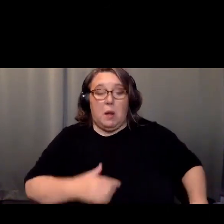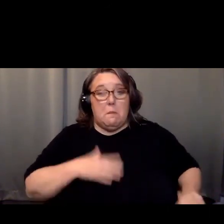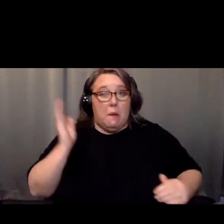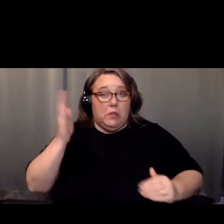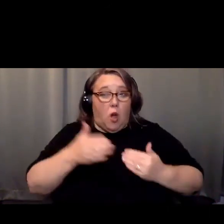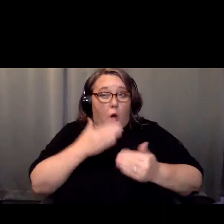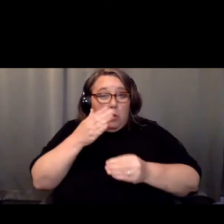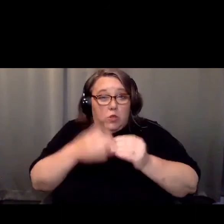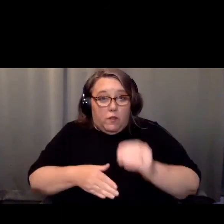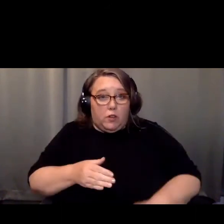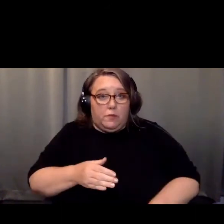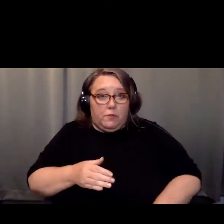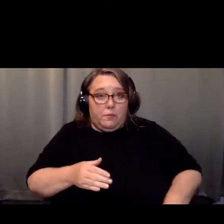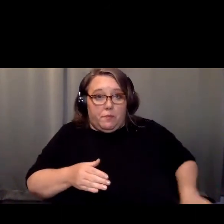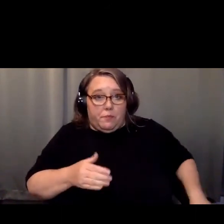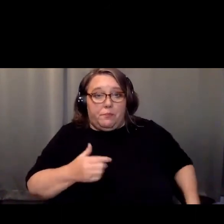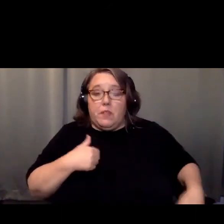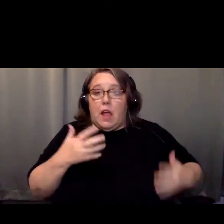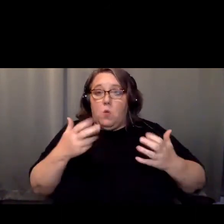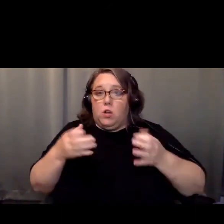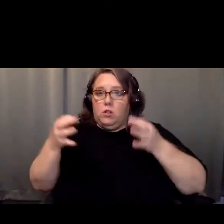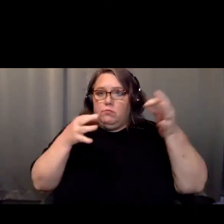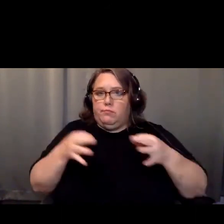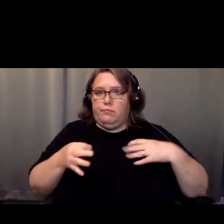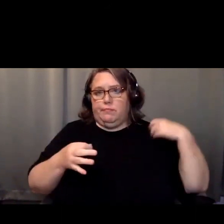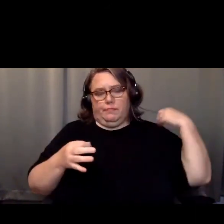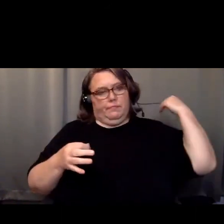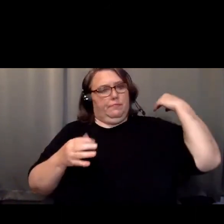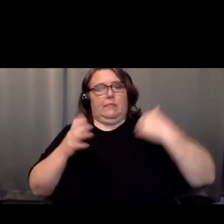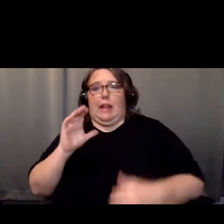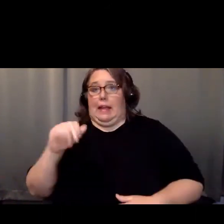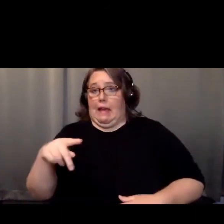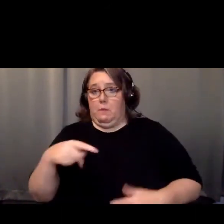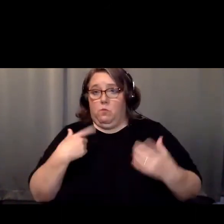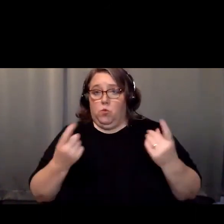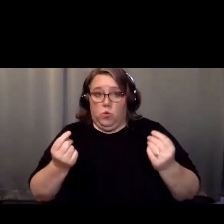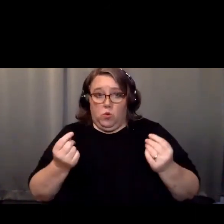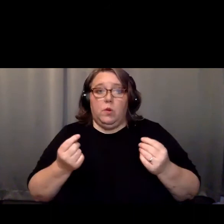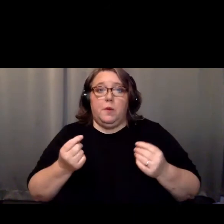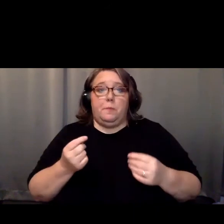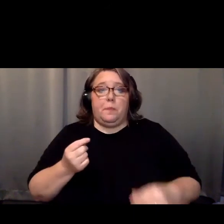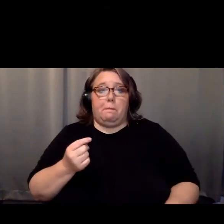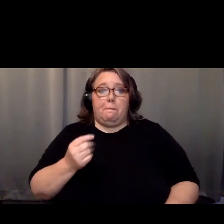so, I just wanted to point out some of the things that we do through CAP, the program, my program